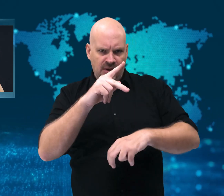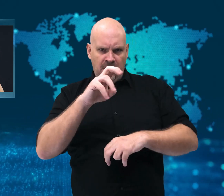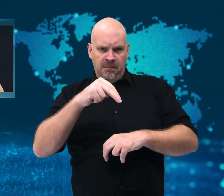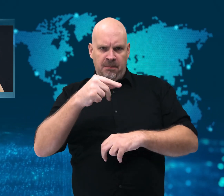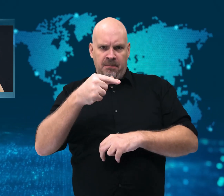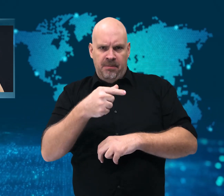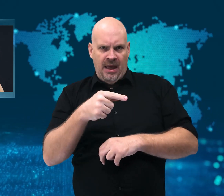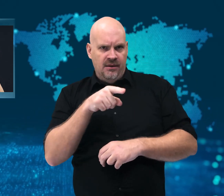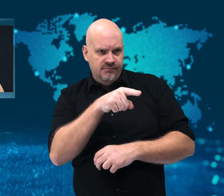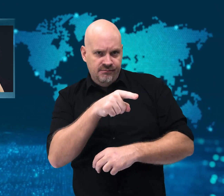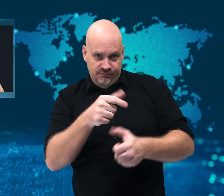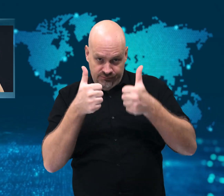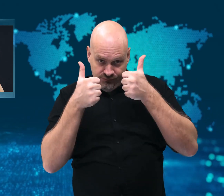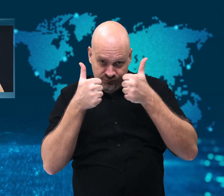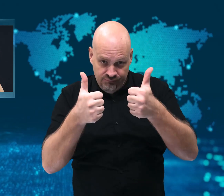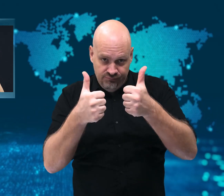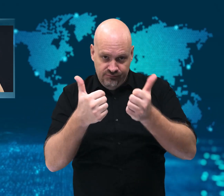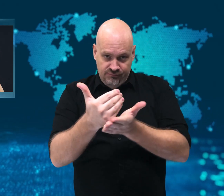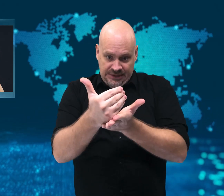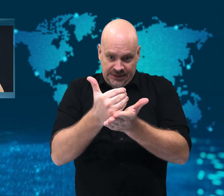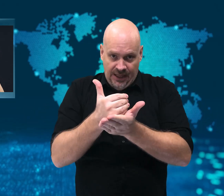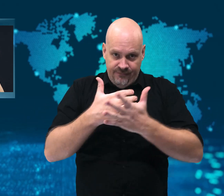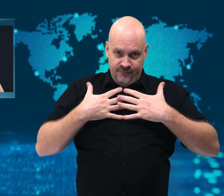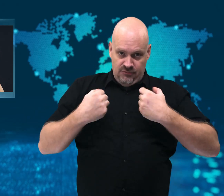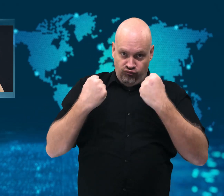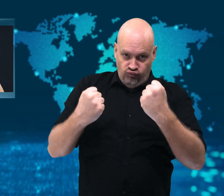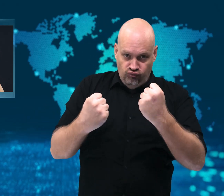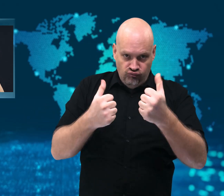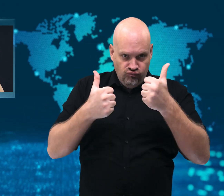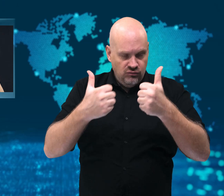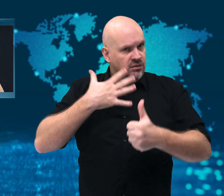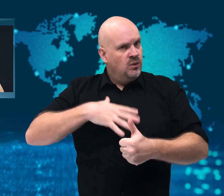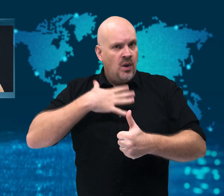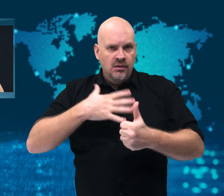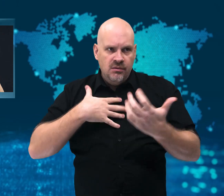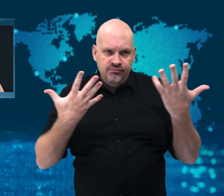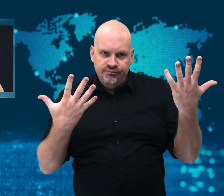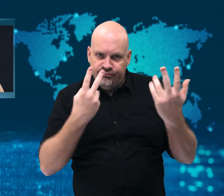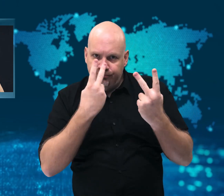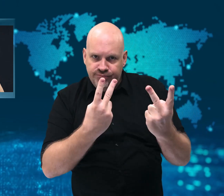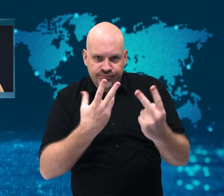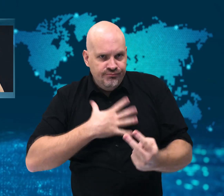into Peng’s wellbeing and whereabouts.